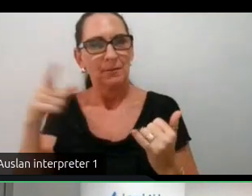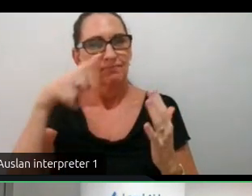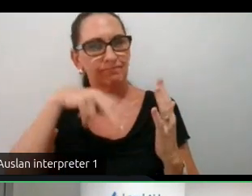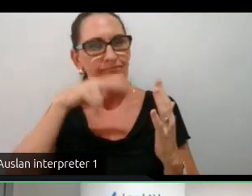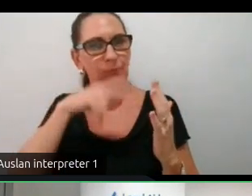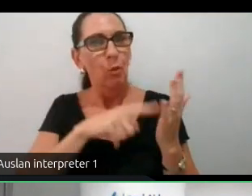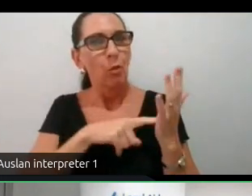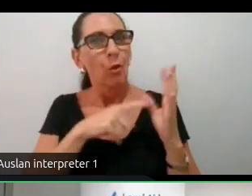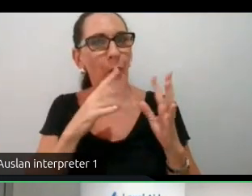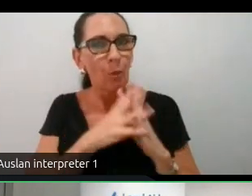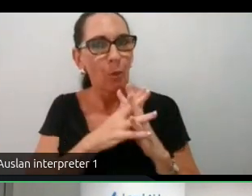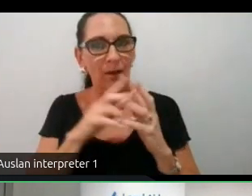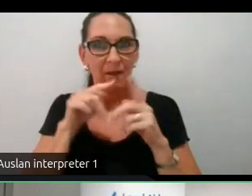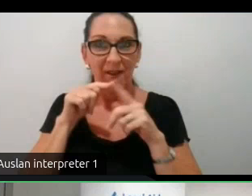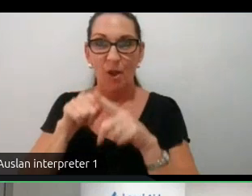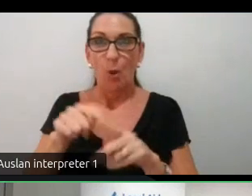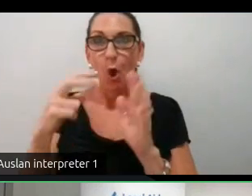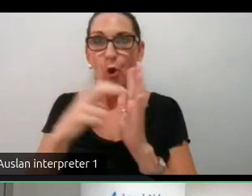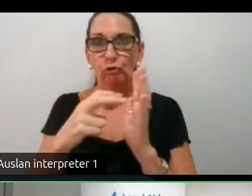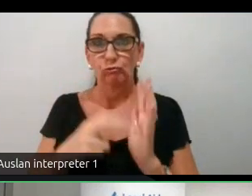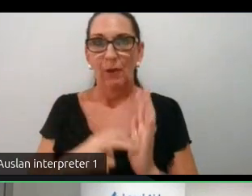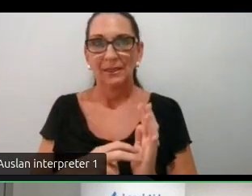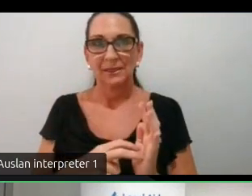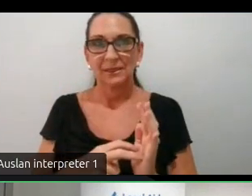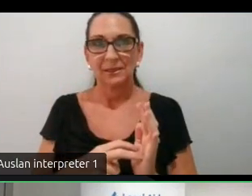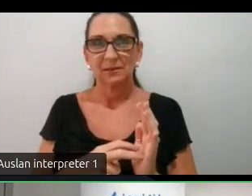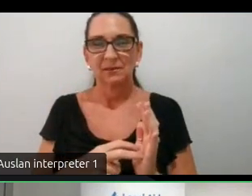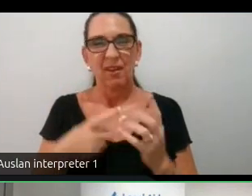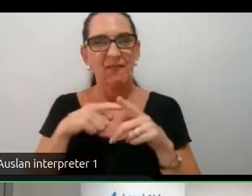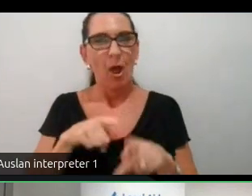just what the law says and what the contract says, which is what you're going to get at a